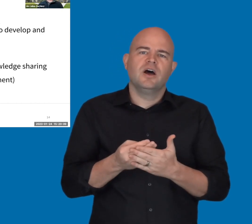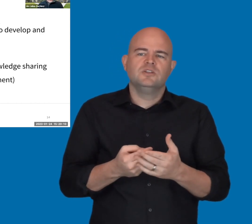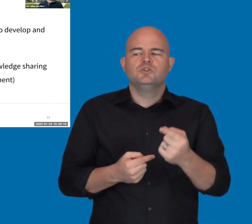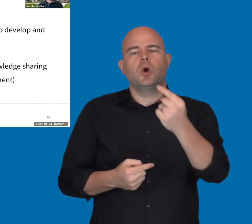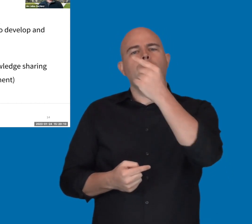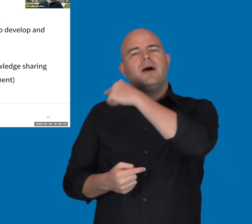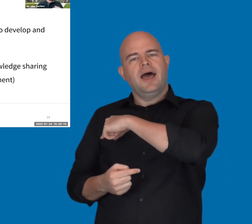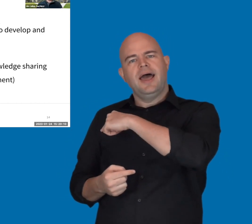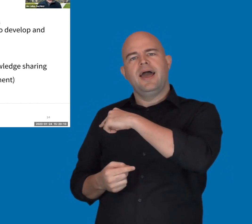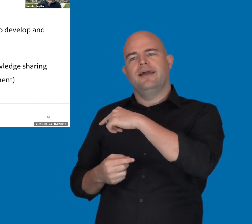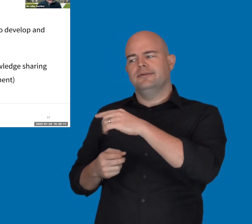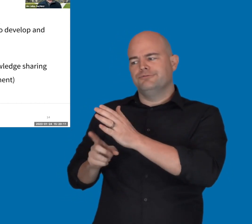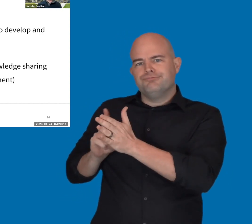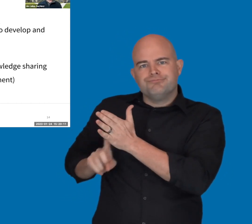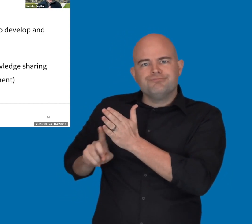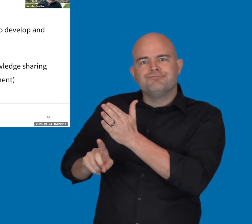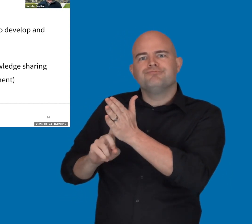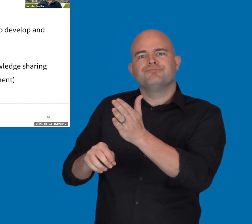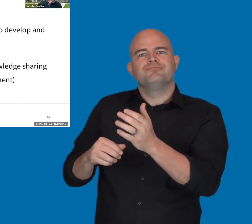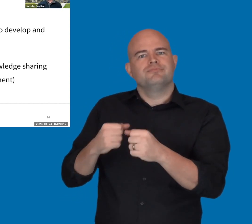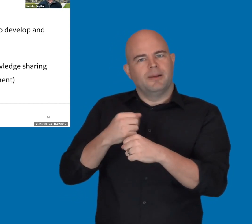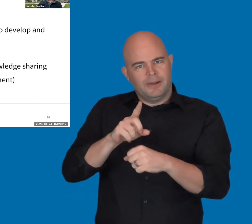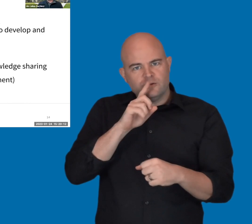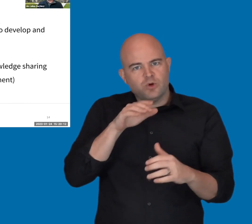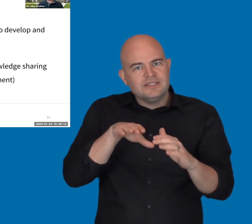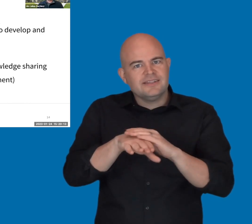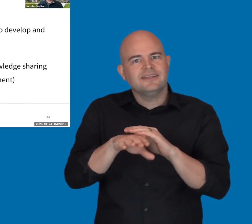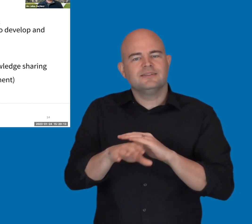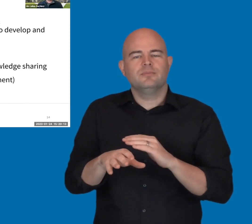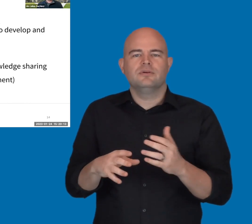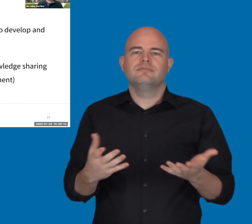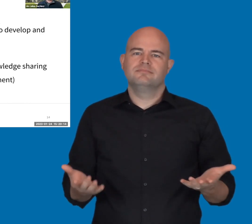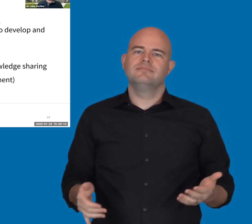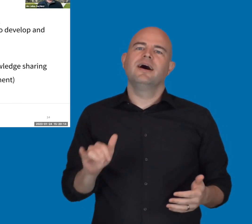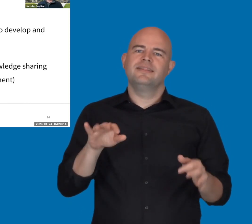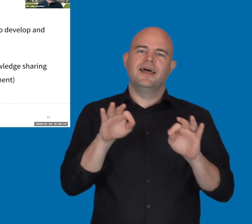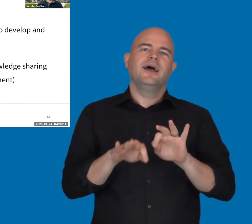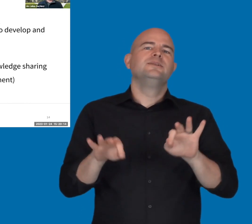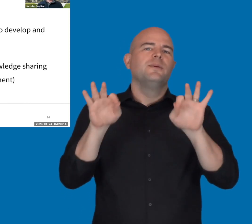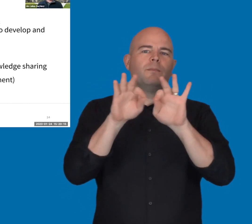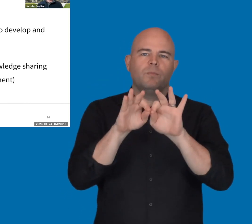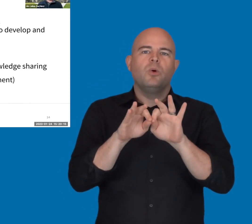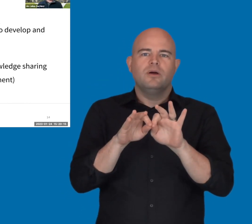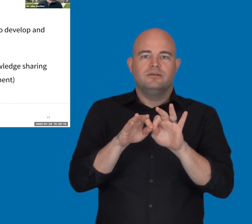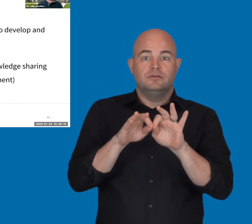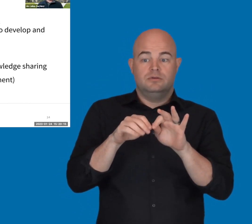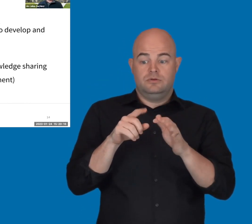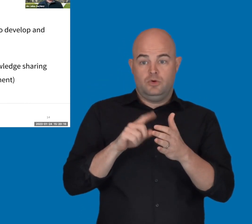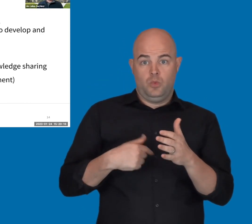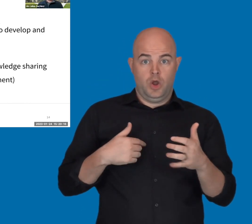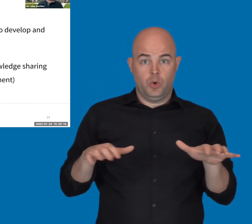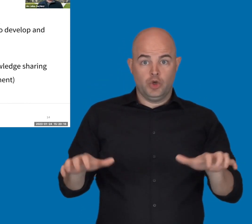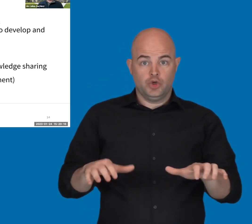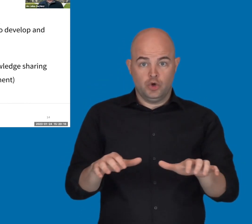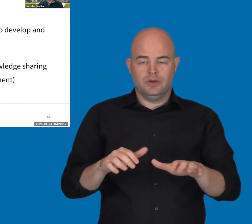So, a couple of that requirement with all those funds and make sure that you build in additional support